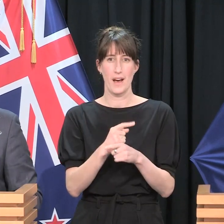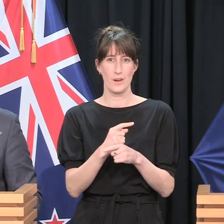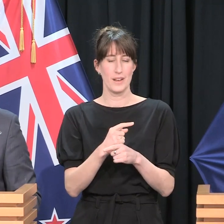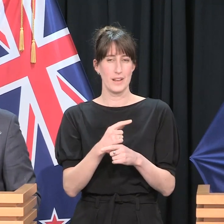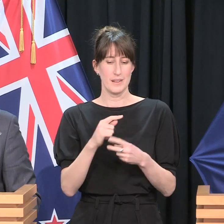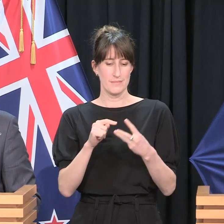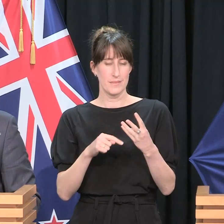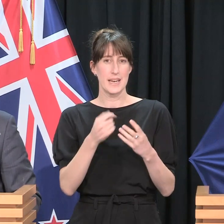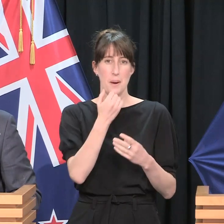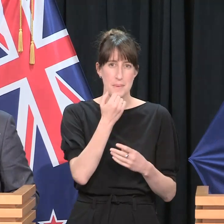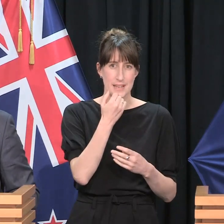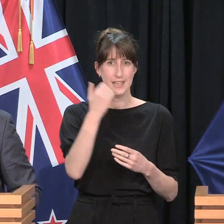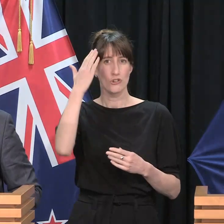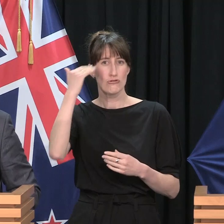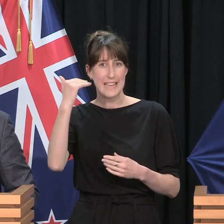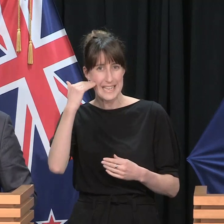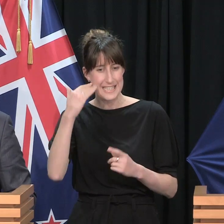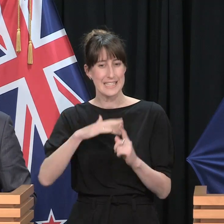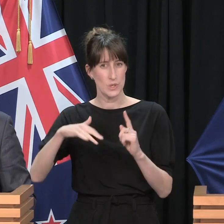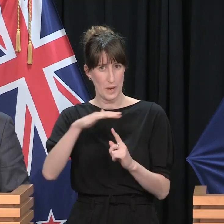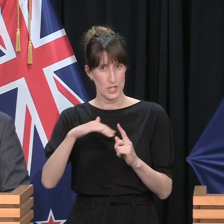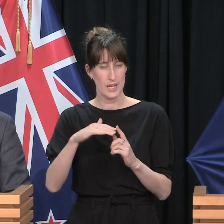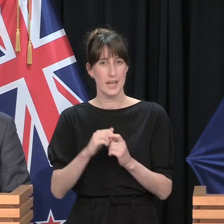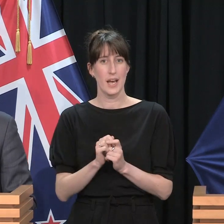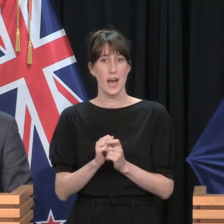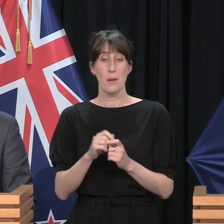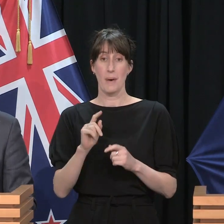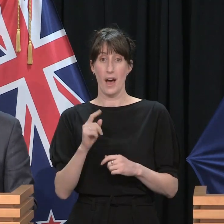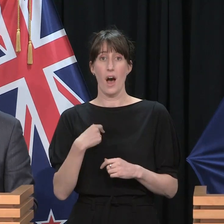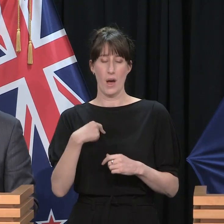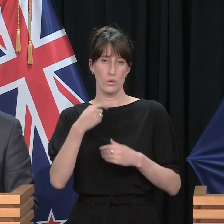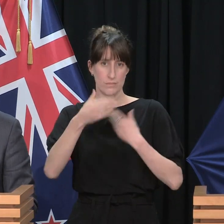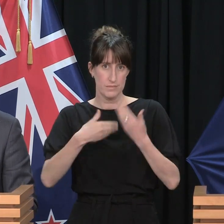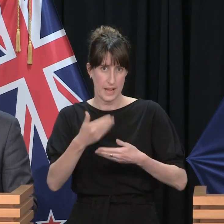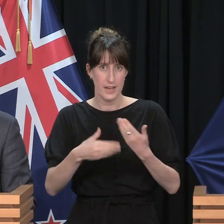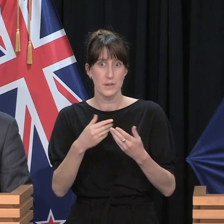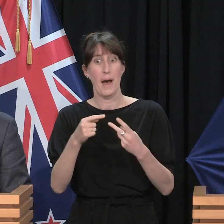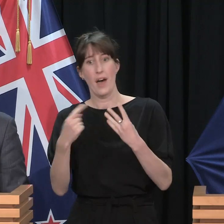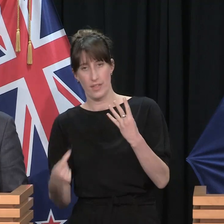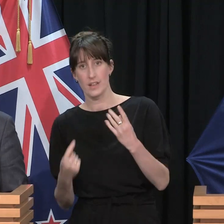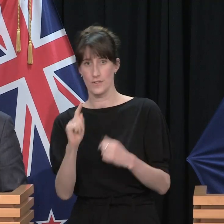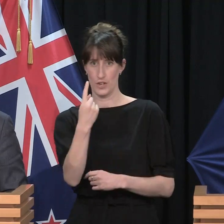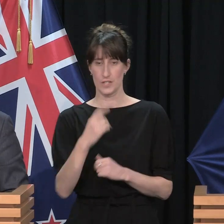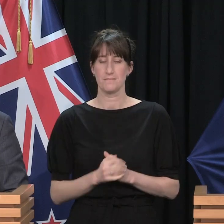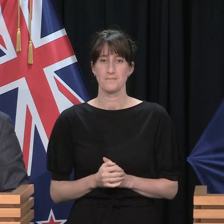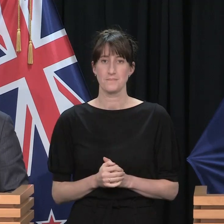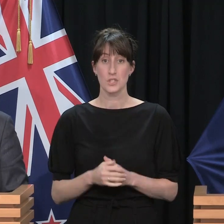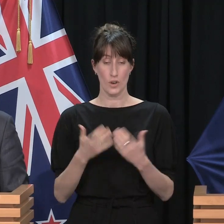on today's numbers and the Korean citizens case that I know there's interest in, I do want to run through a few of